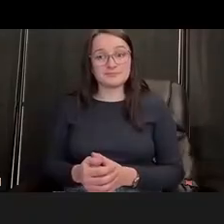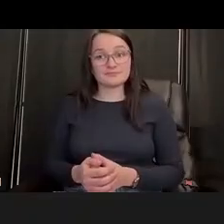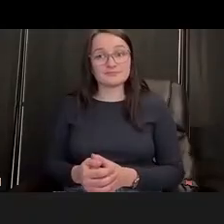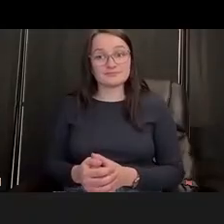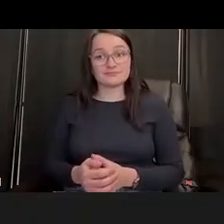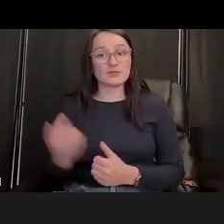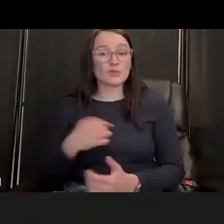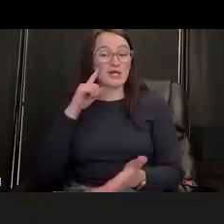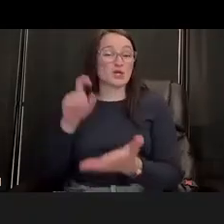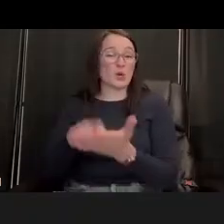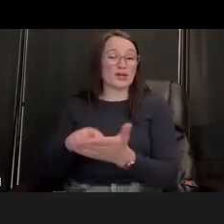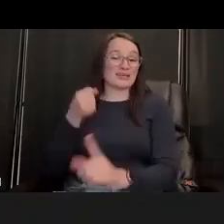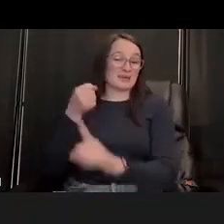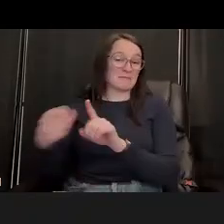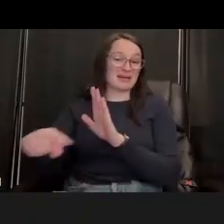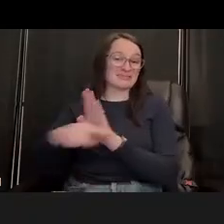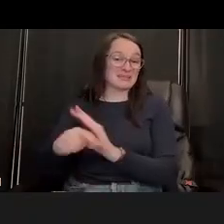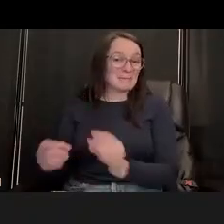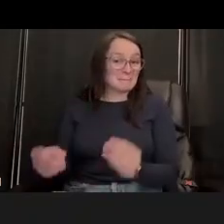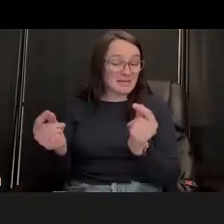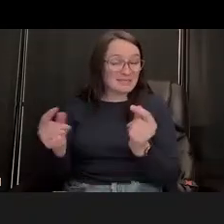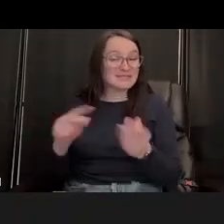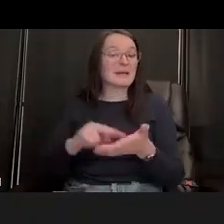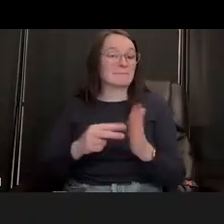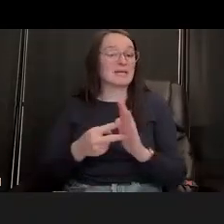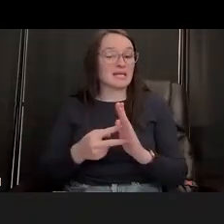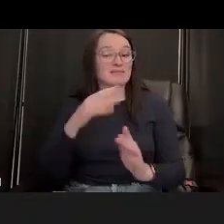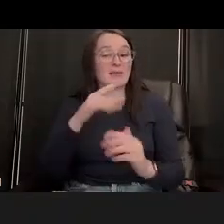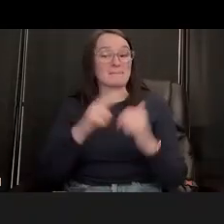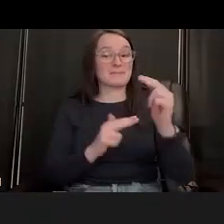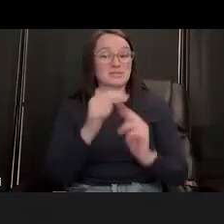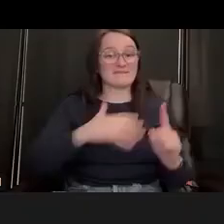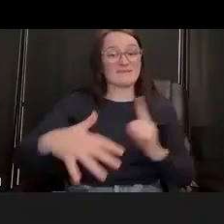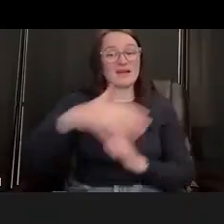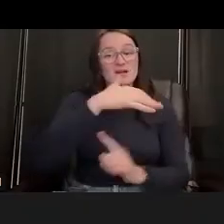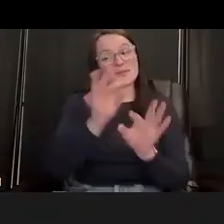This is why there is a strong need for the built environment to continue to support. Um, and you